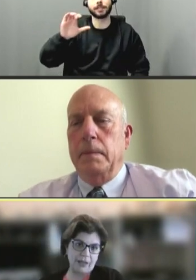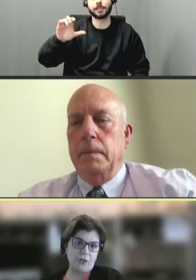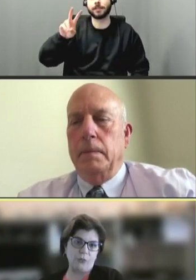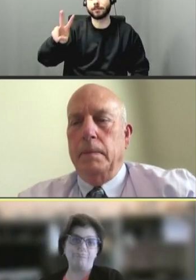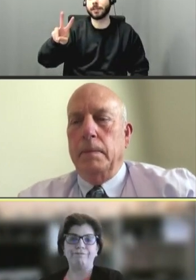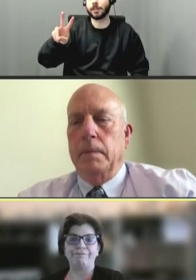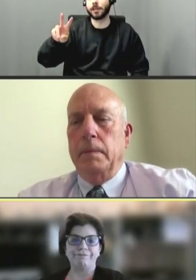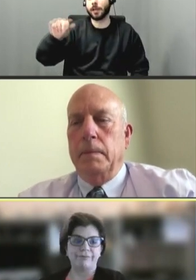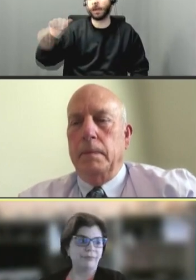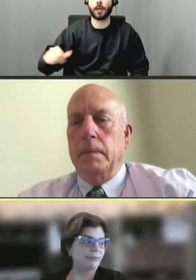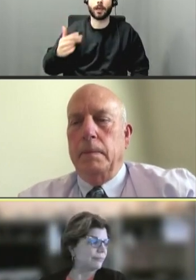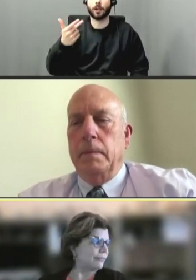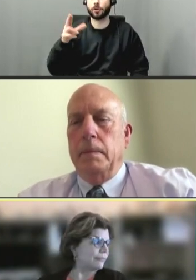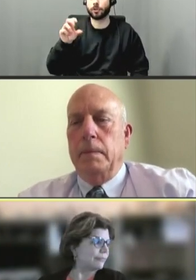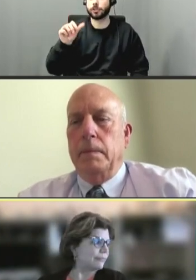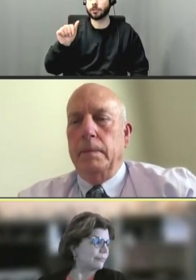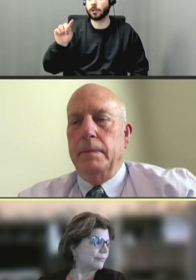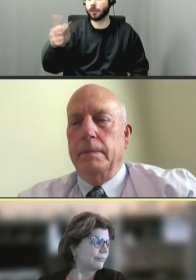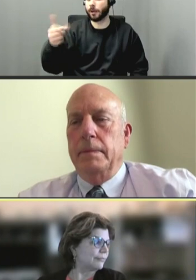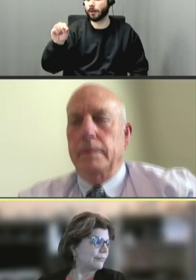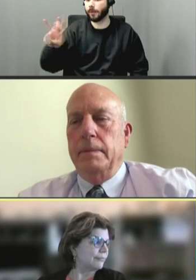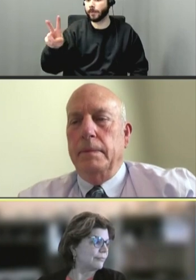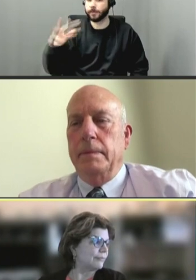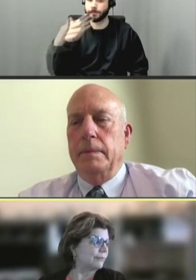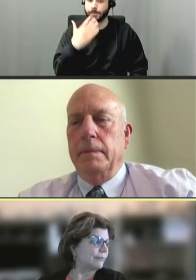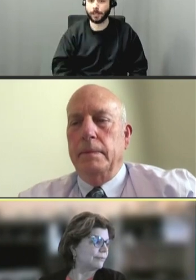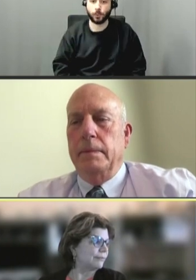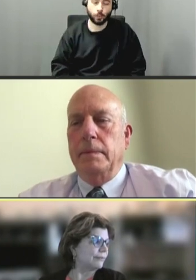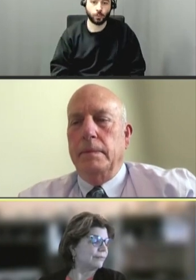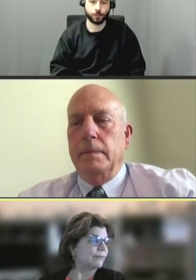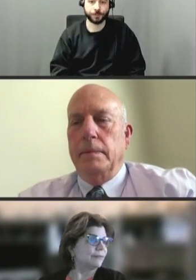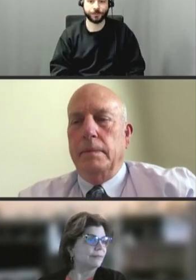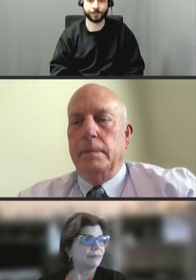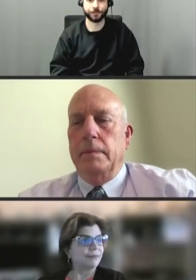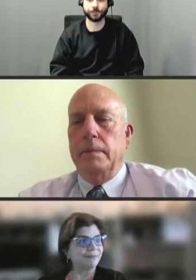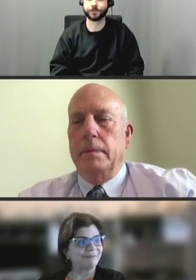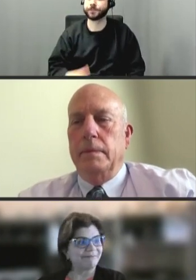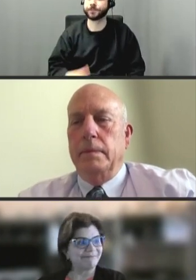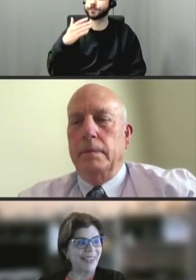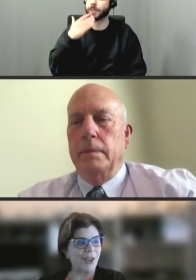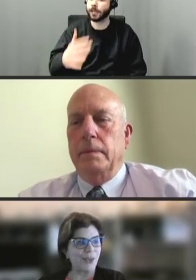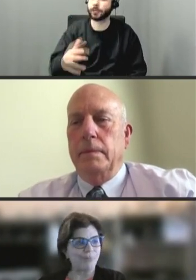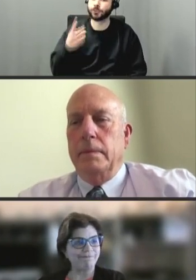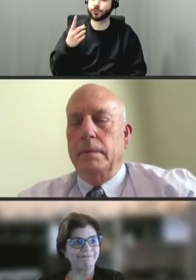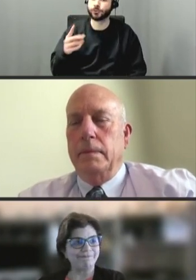Thank you. Robert Hopkins: Thank you, Dr. Diba.